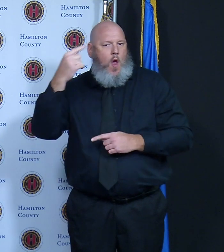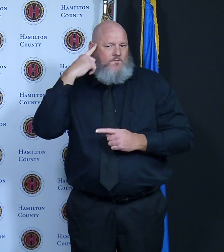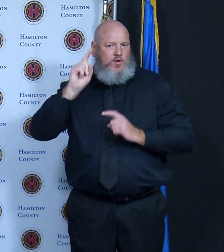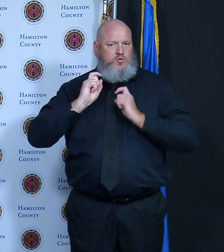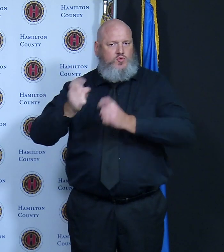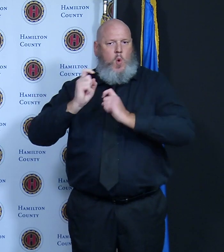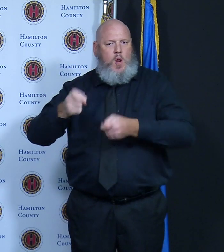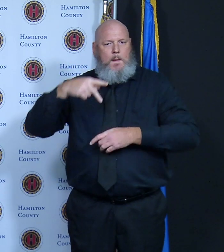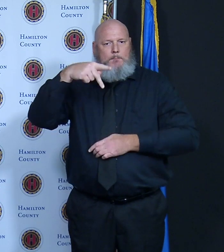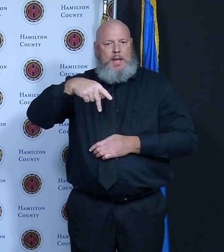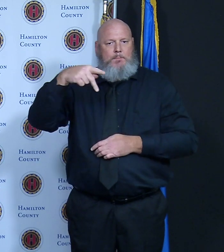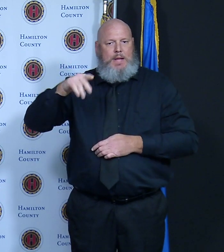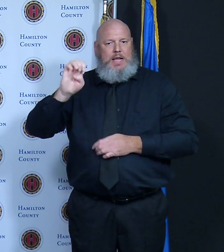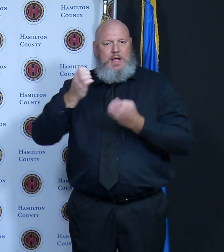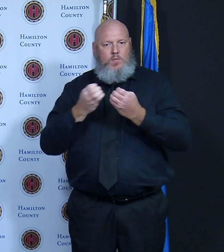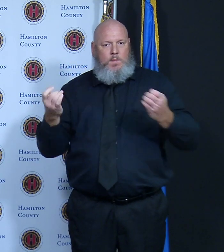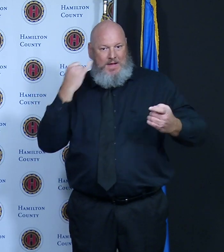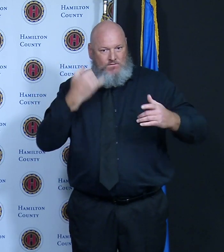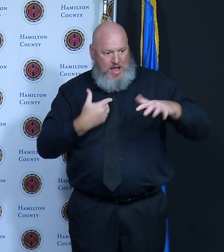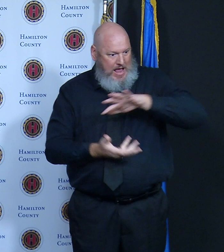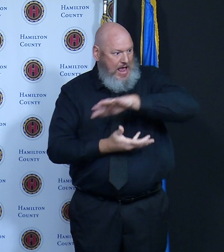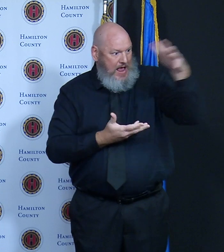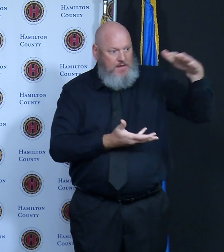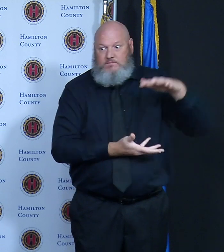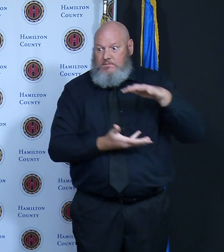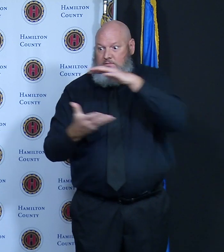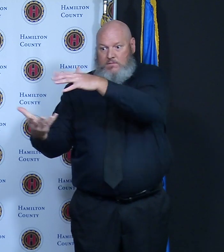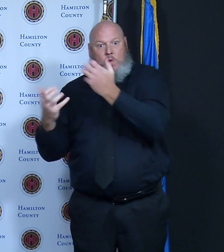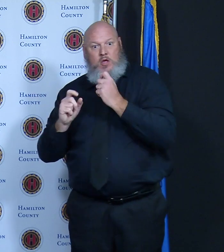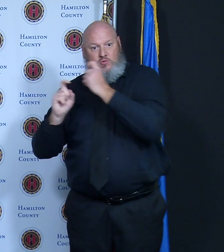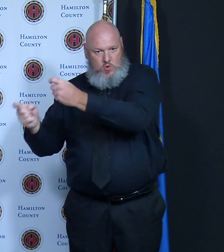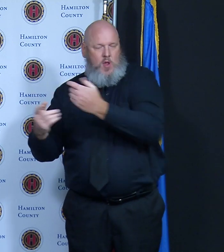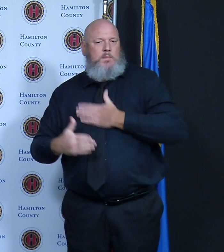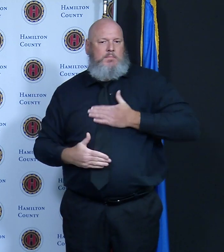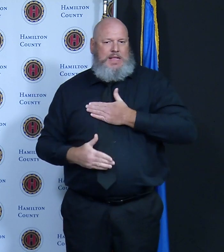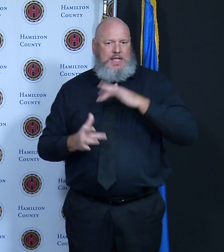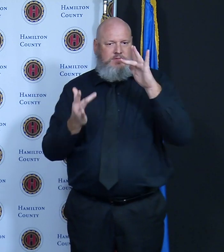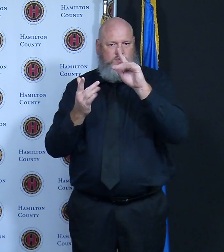the health collab to put that into a regional cache so that if there is a need